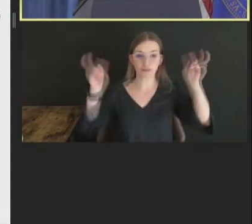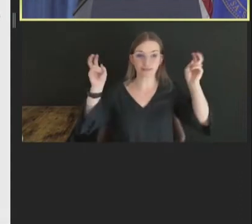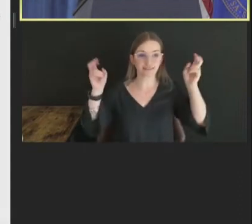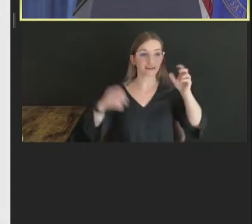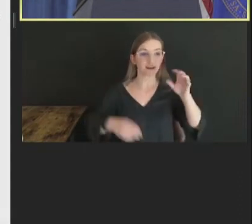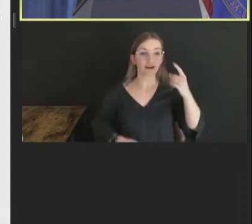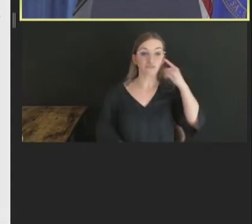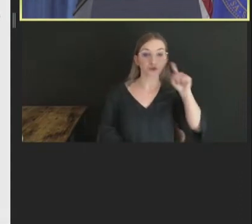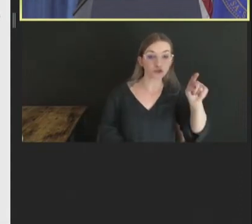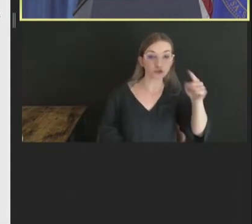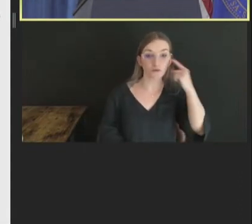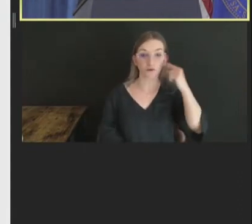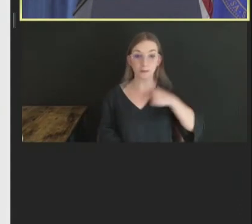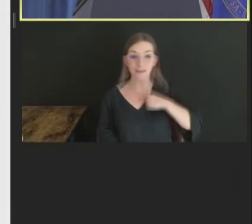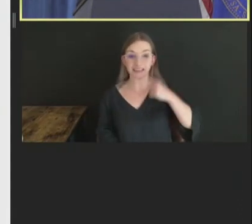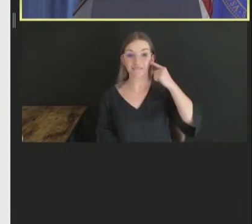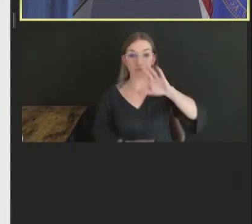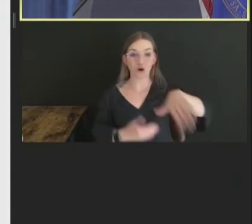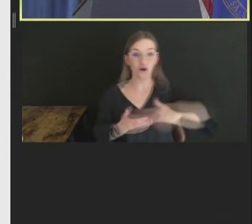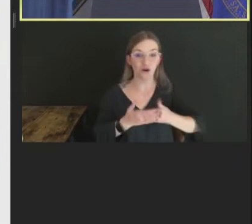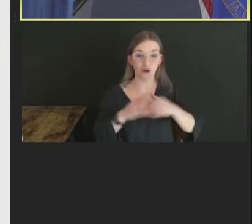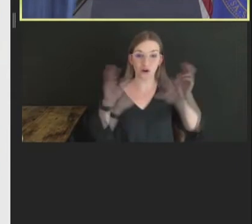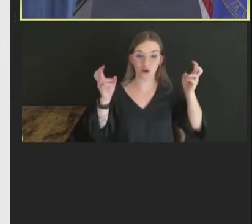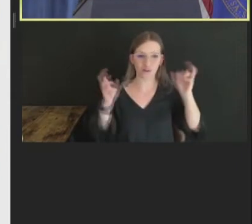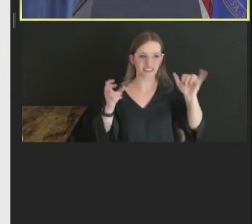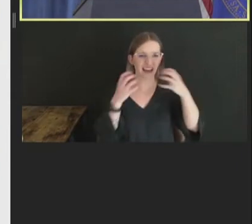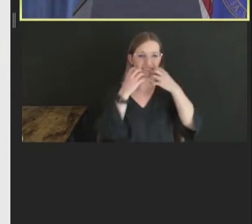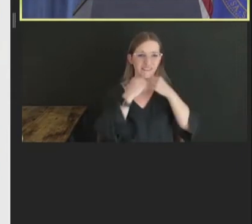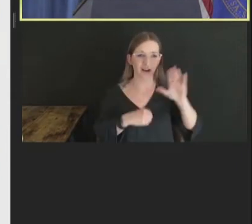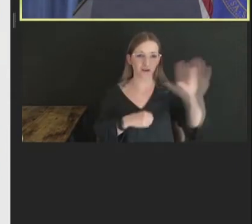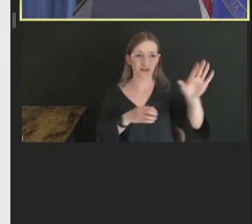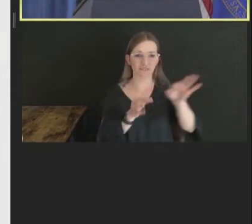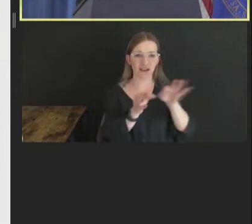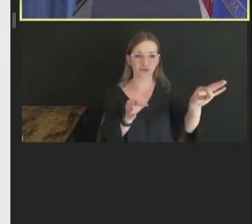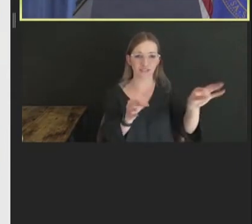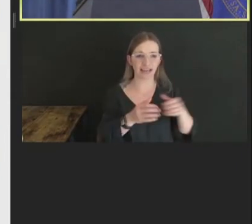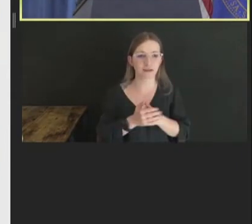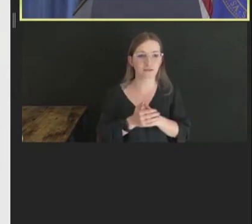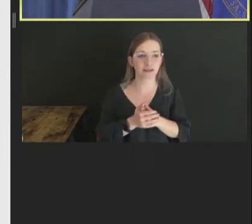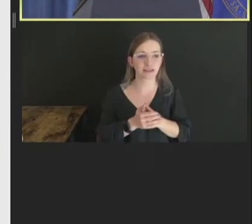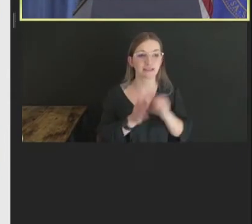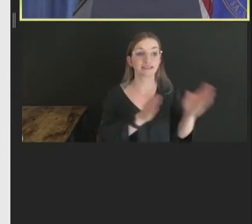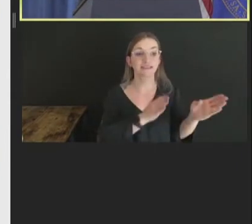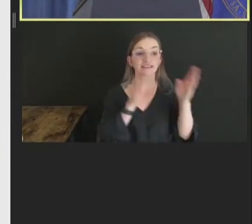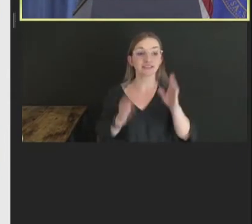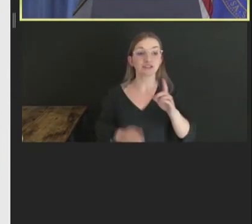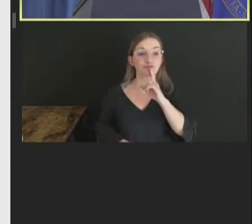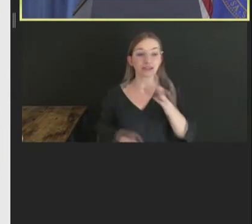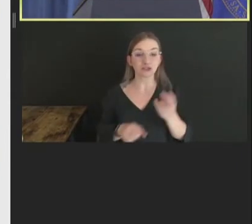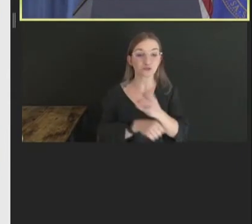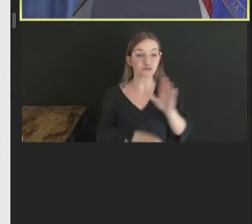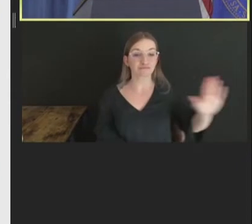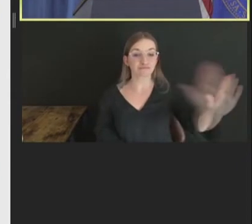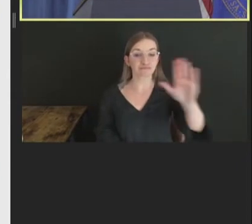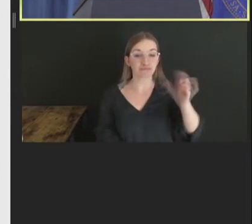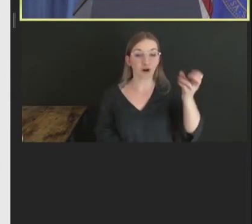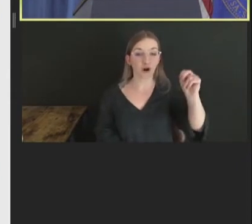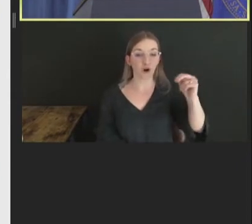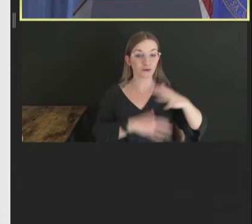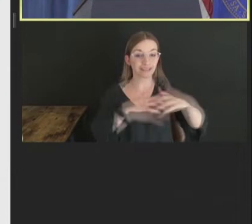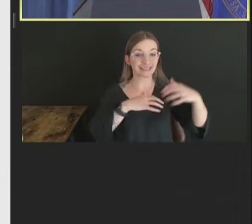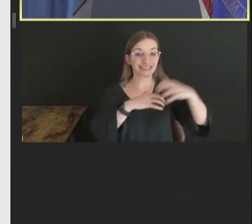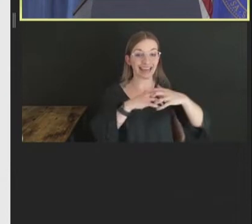And then -- hope's in the next slide -- really using Native Voices. So, rodeo stars for